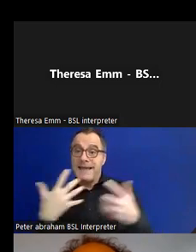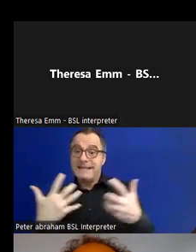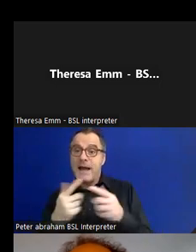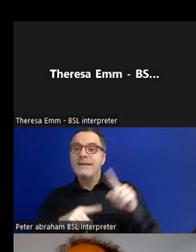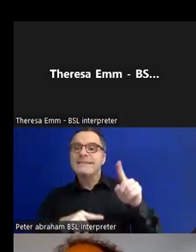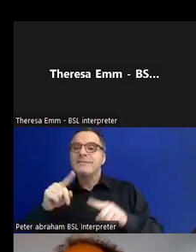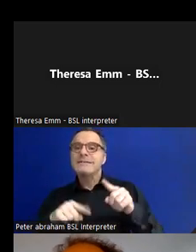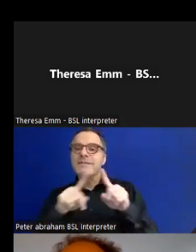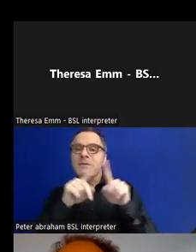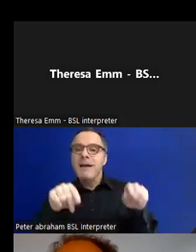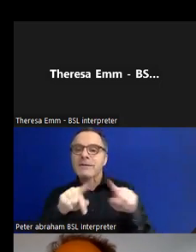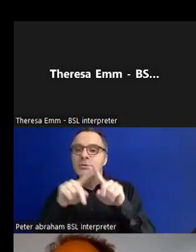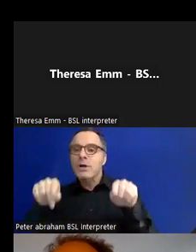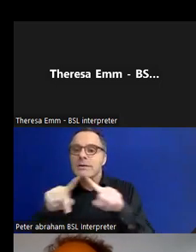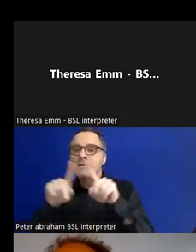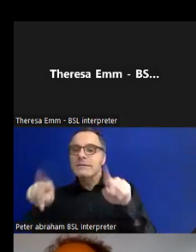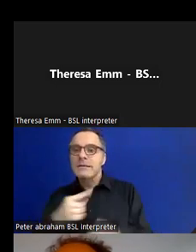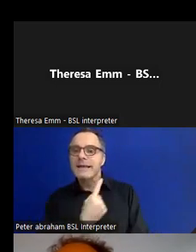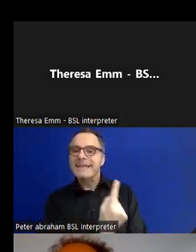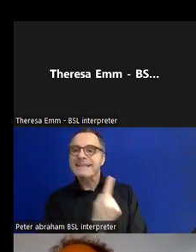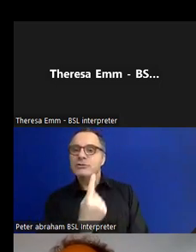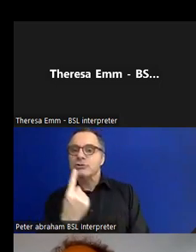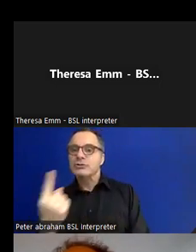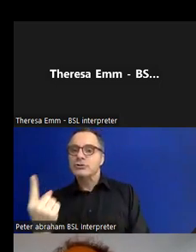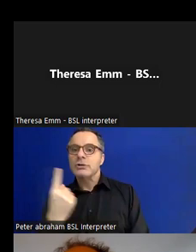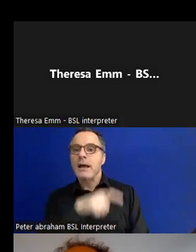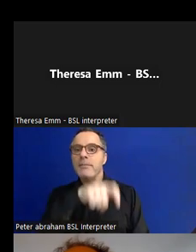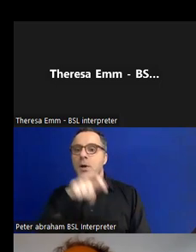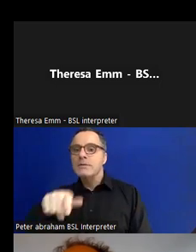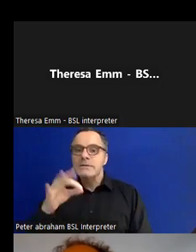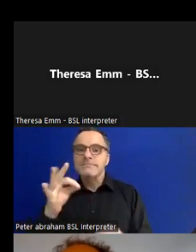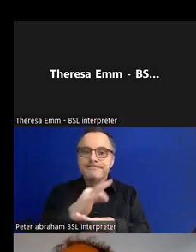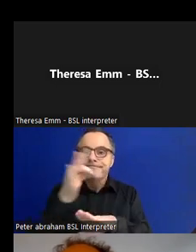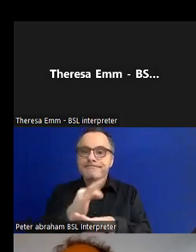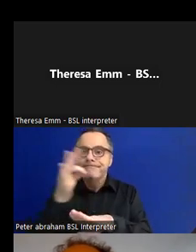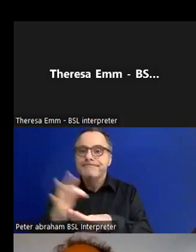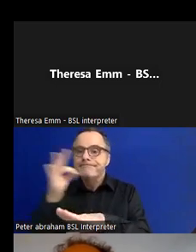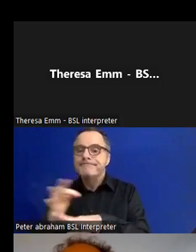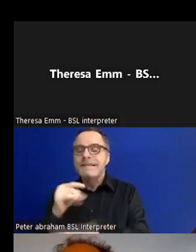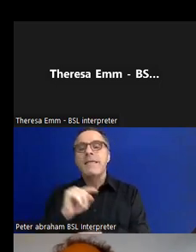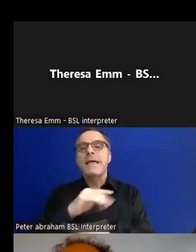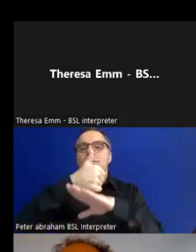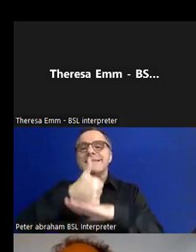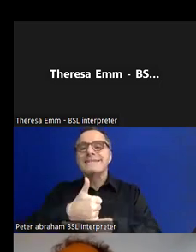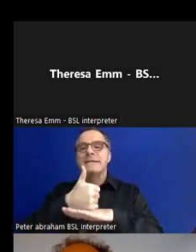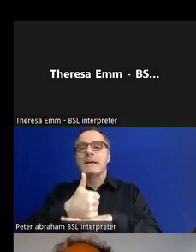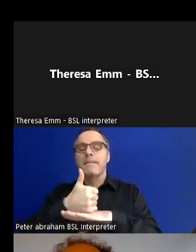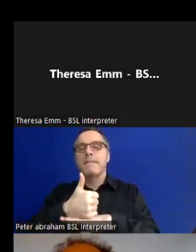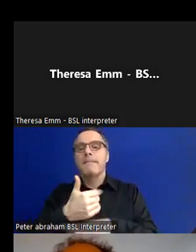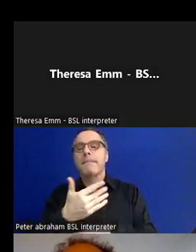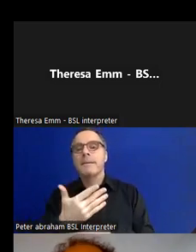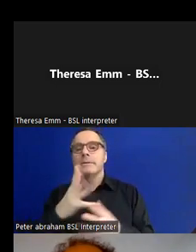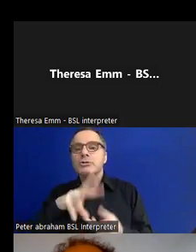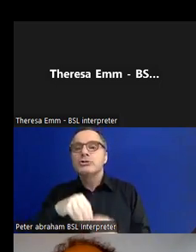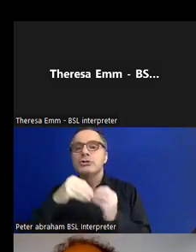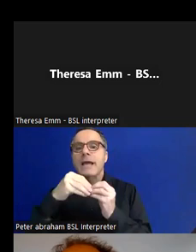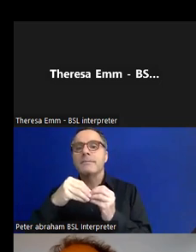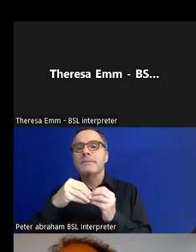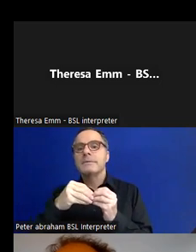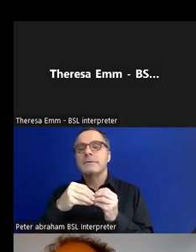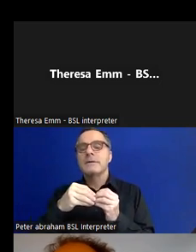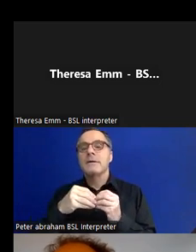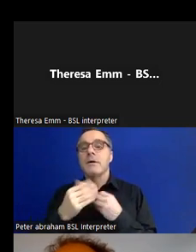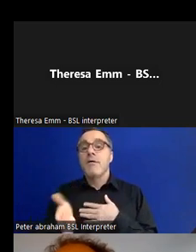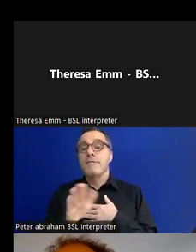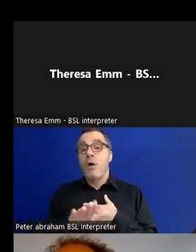created by individual people and was something that was set up and shaped by his parents,